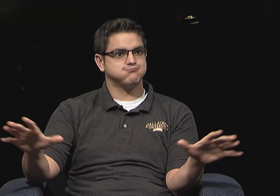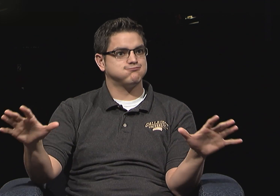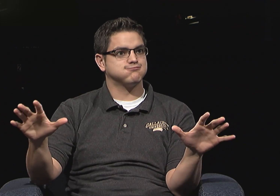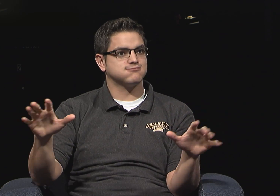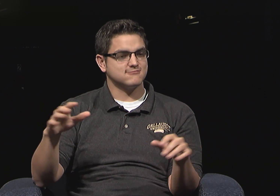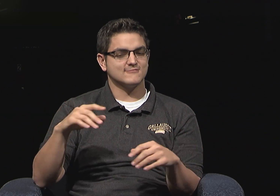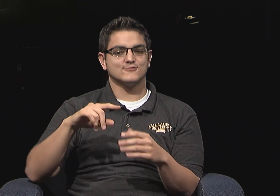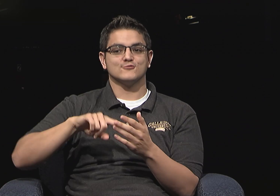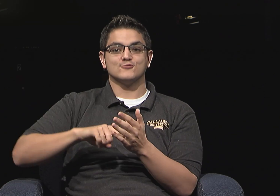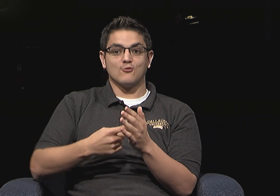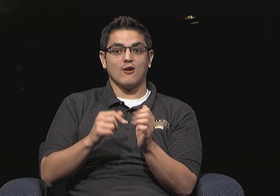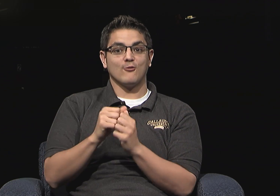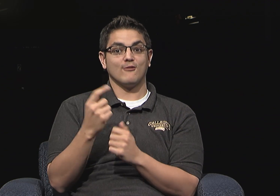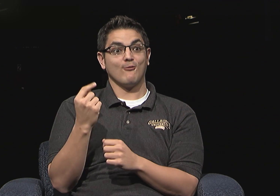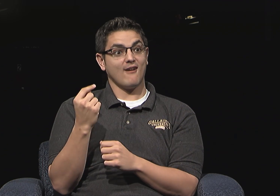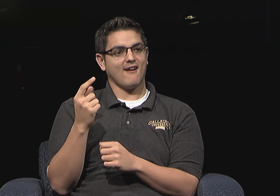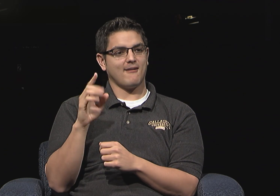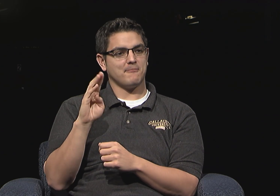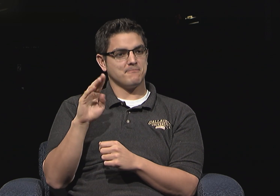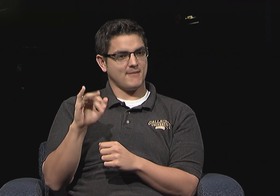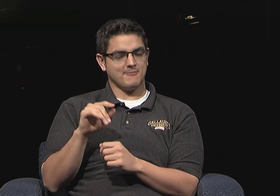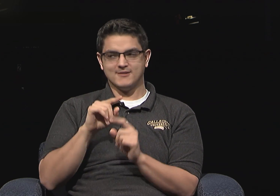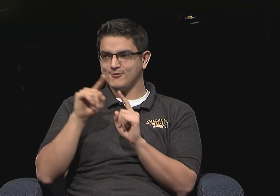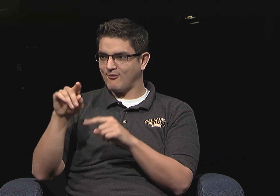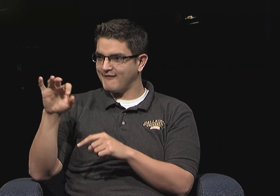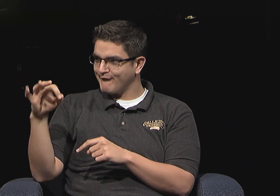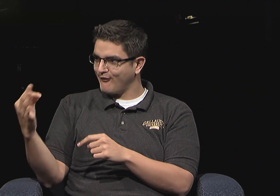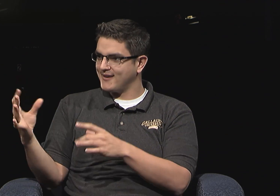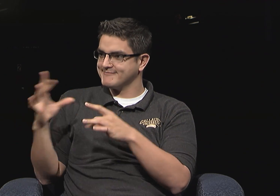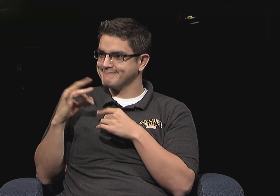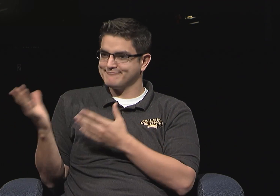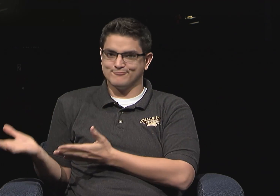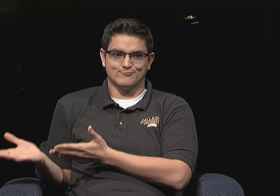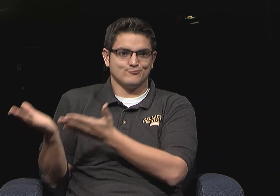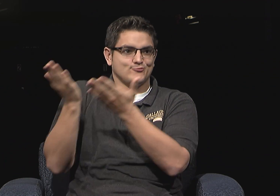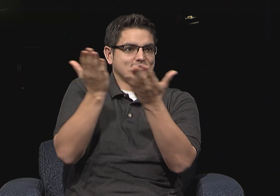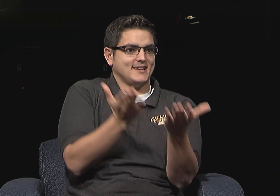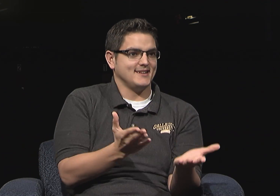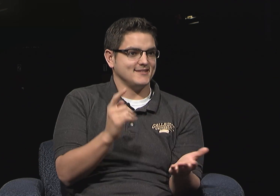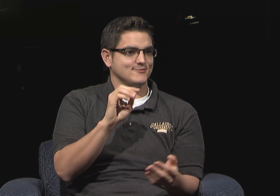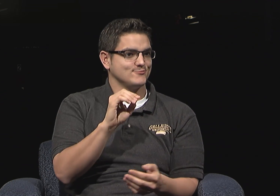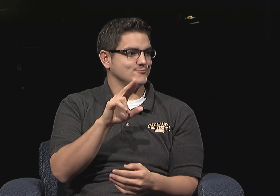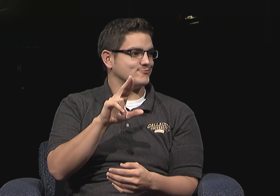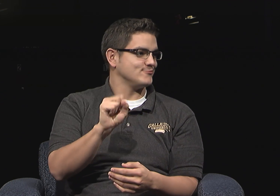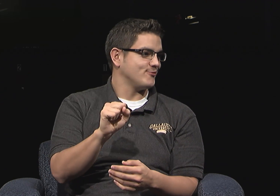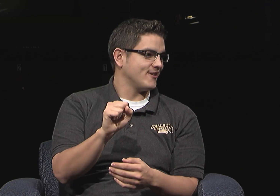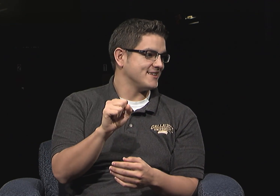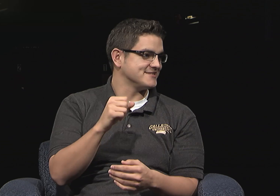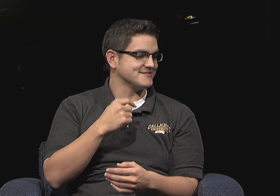and it all started because Bummy went to France.